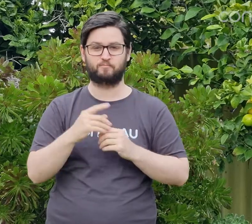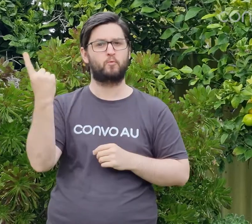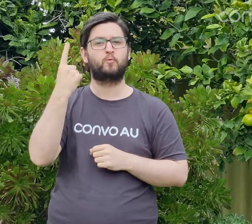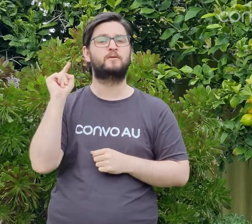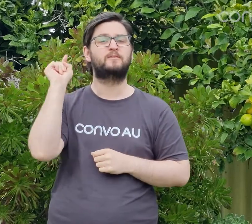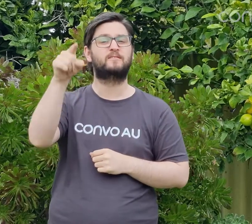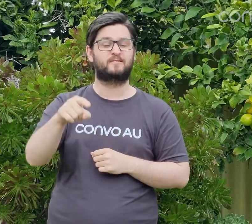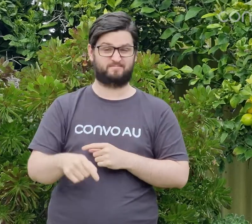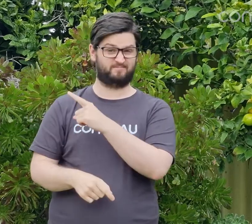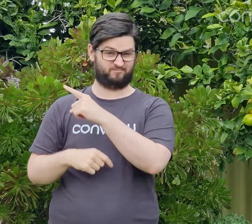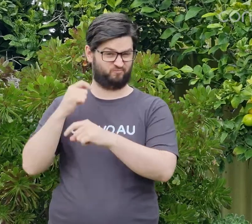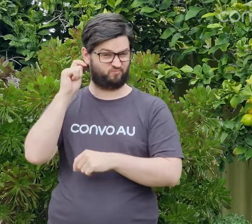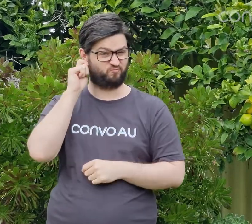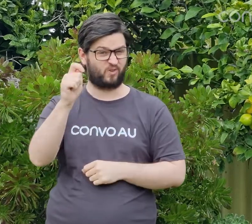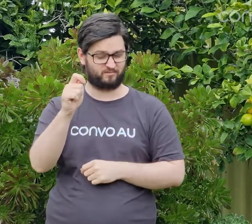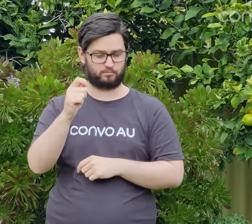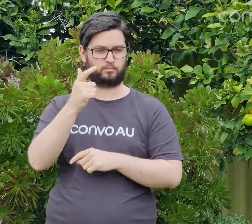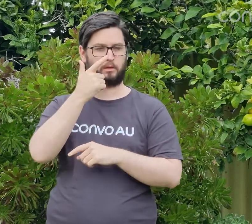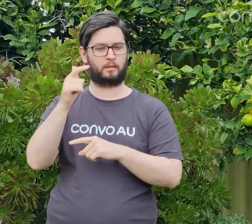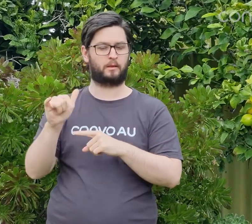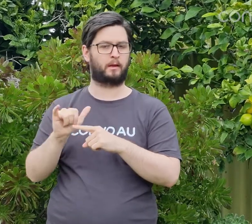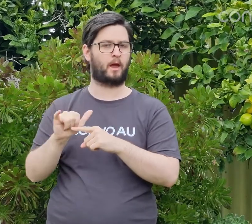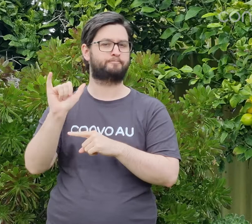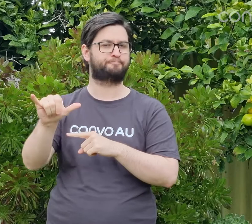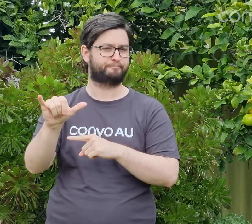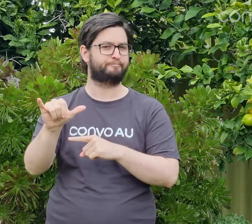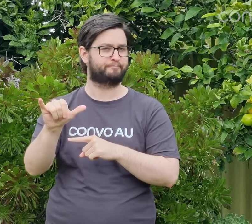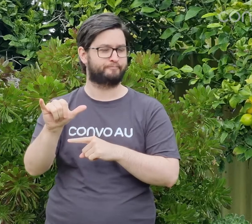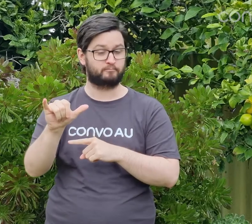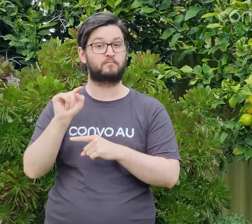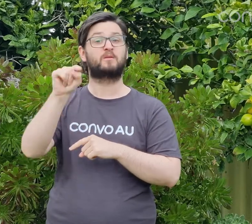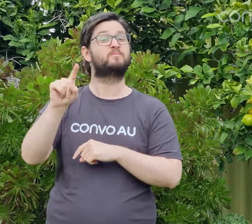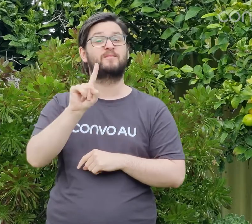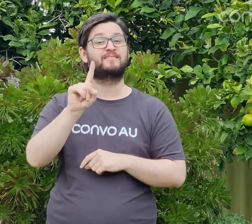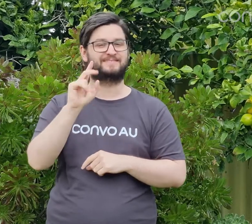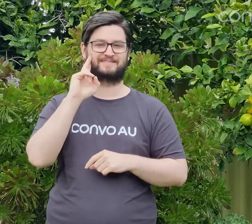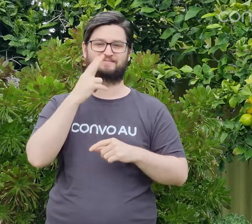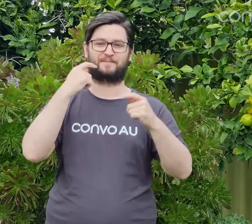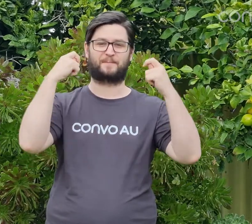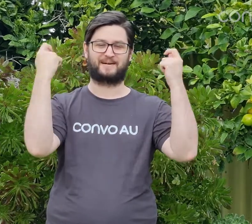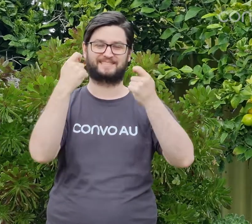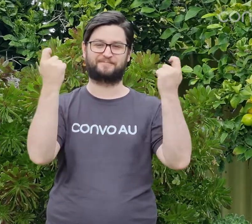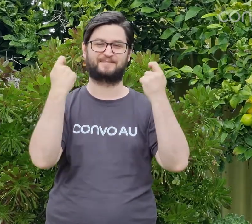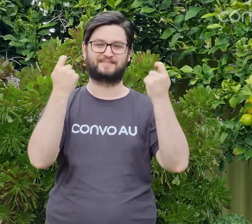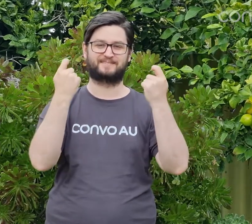Todd will fly to Brisbane for the Brisbane Deaf Festival!